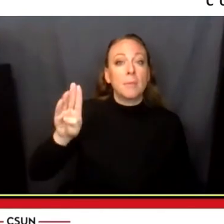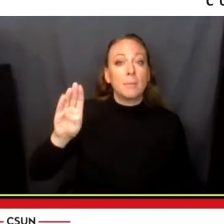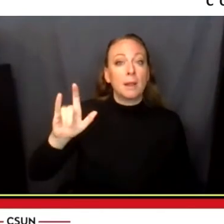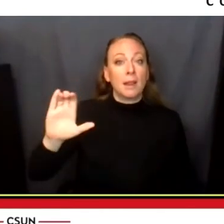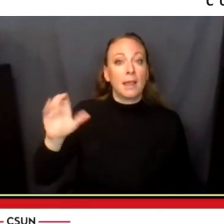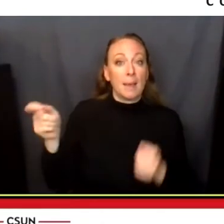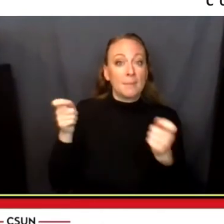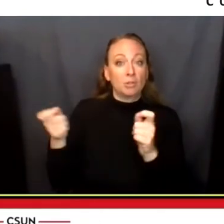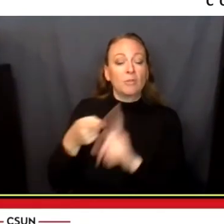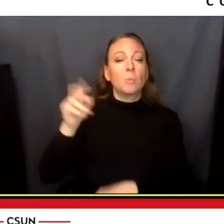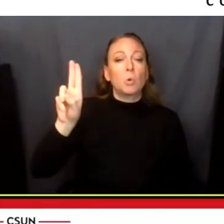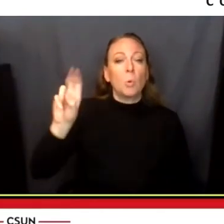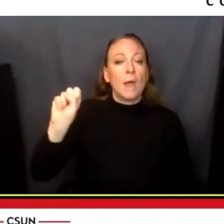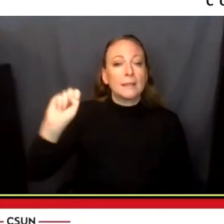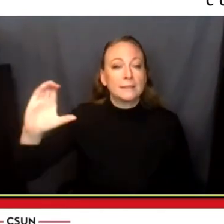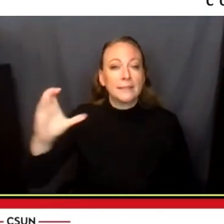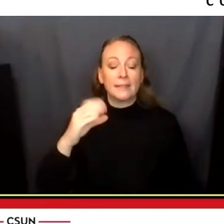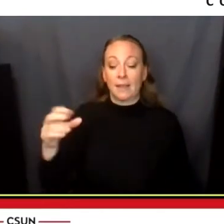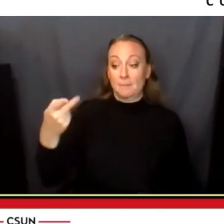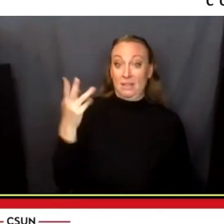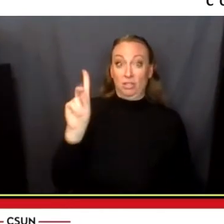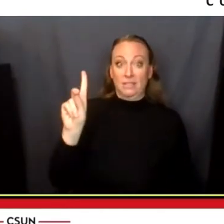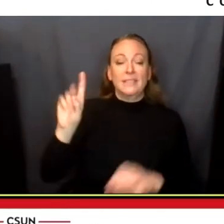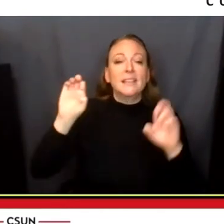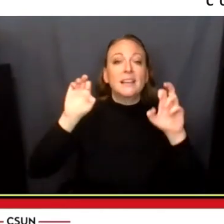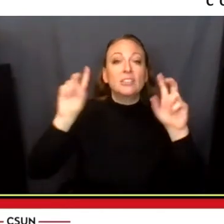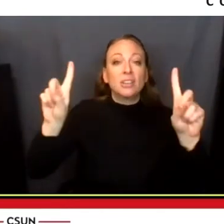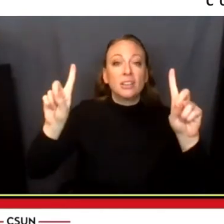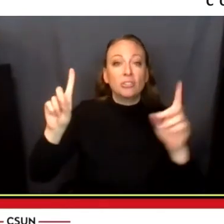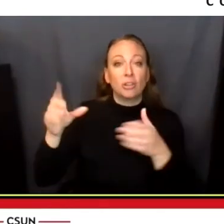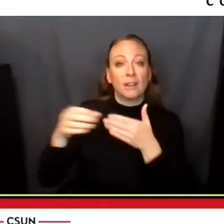and a doctorate in educational leadership from UCLA.